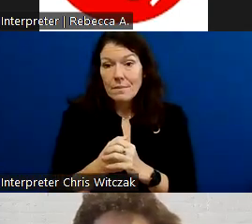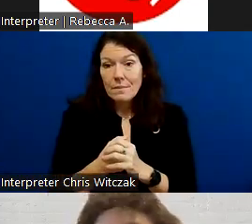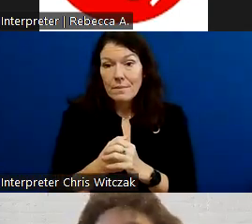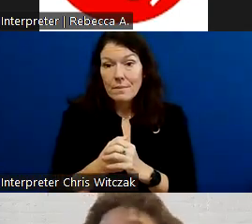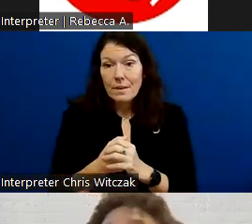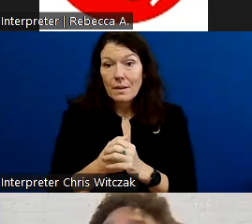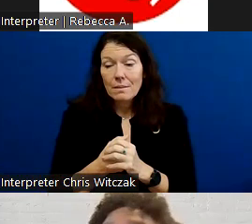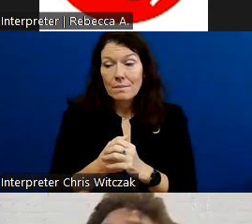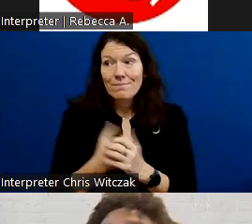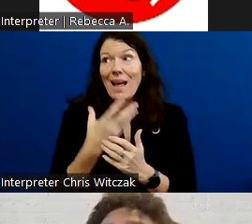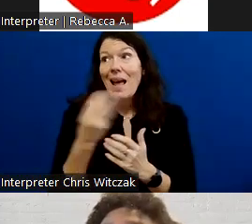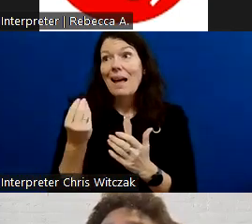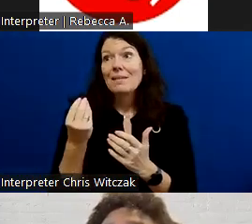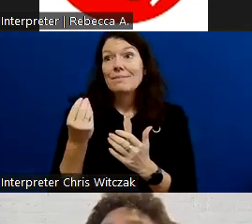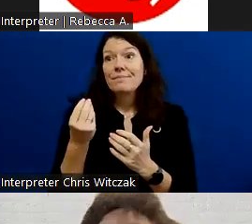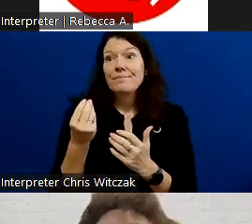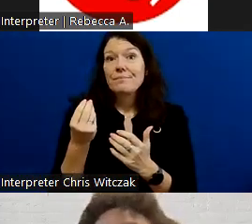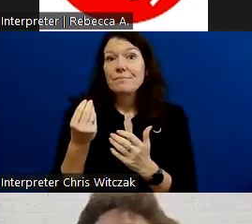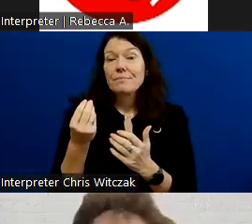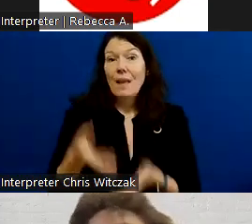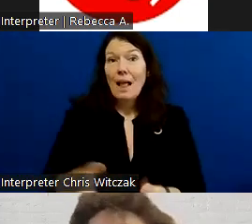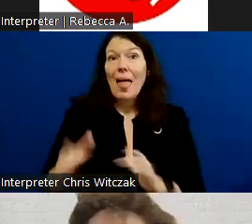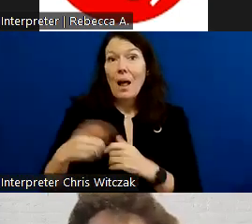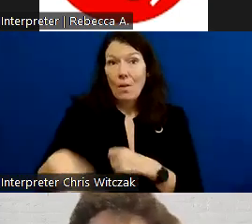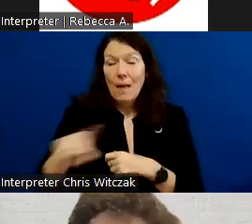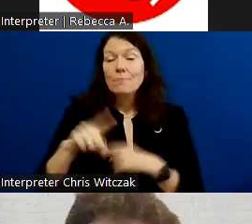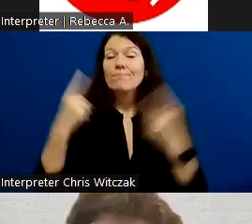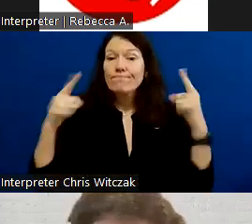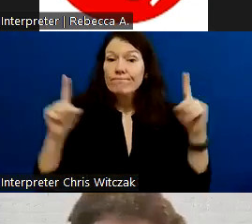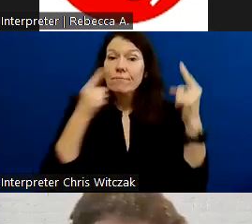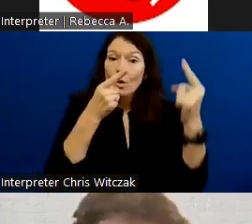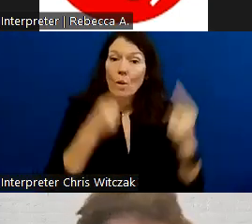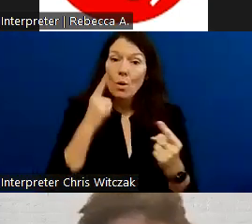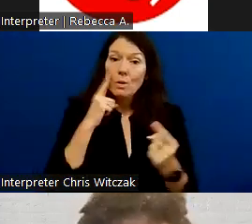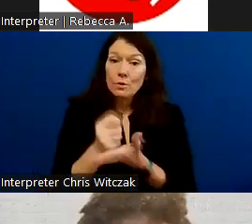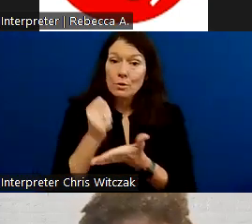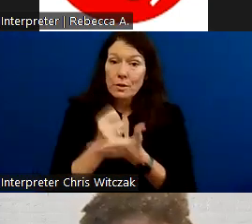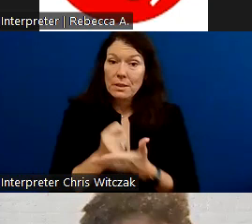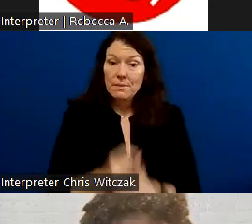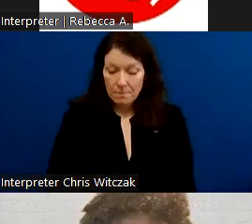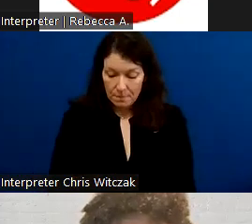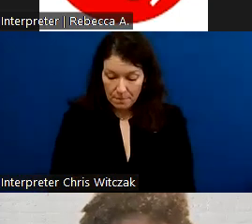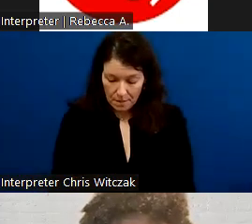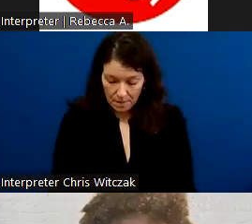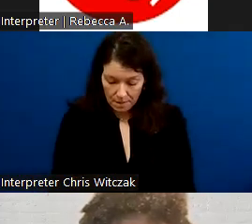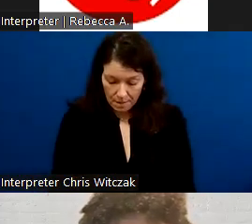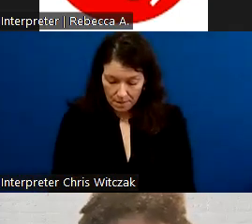allow them to reach their goals in treatment